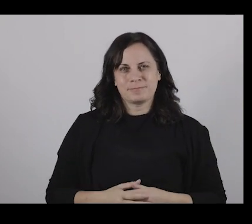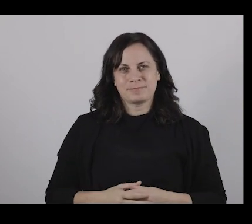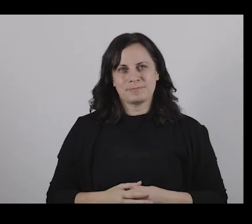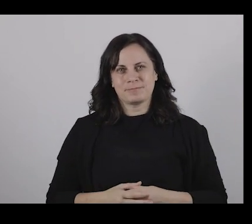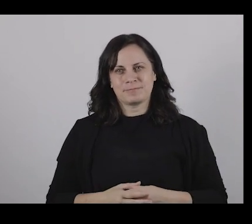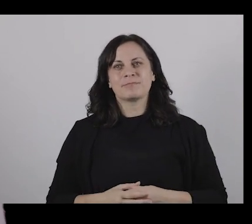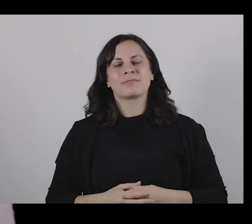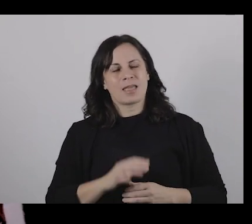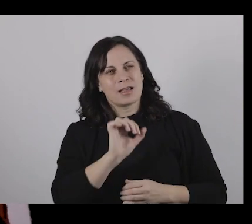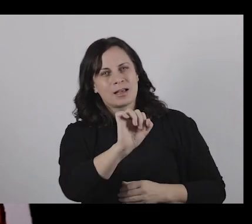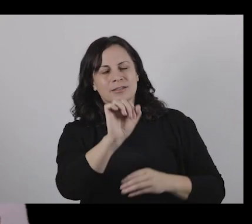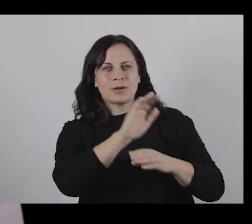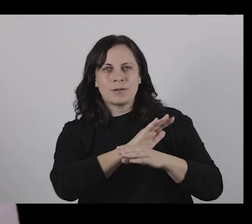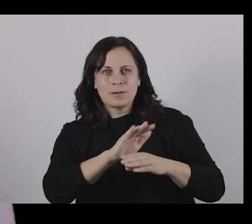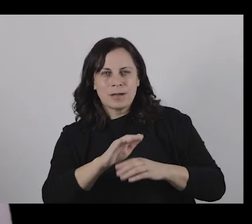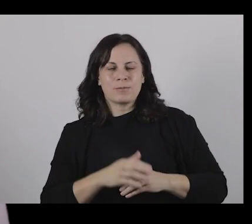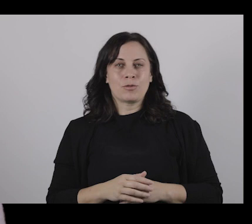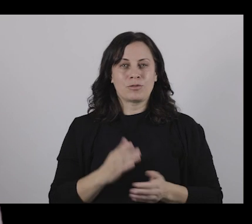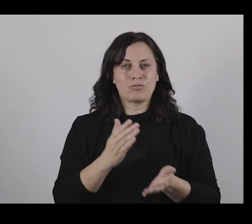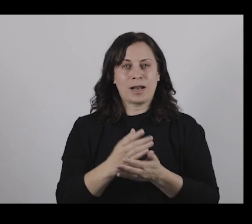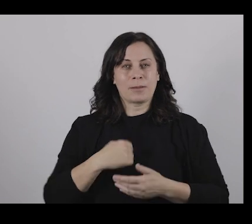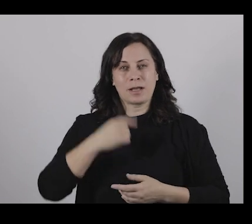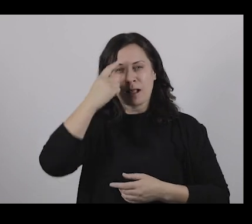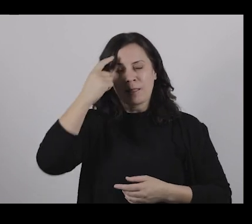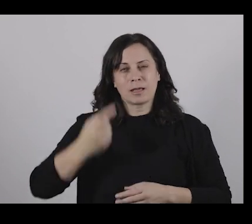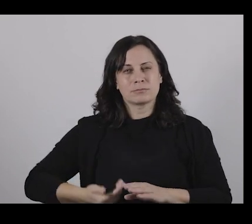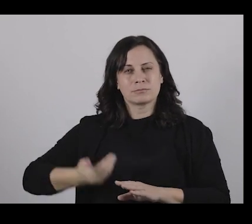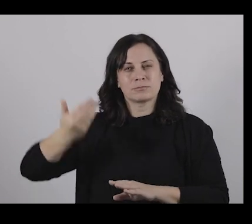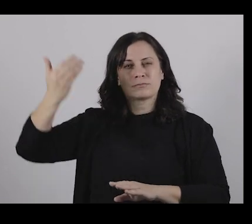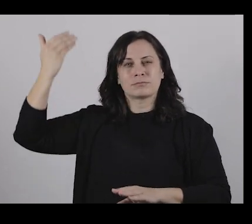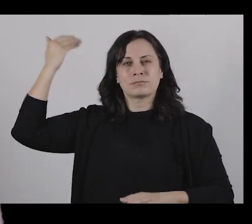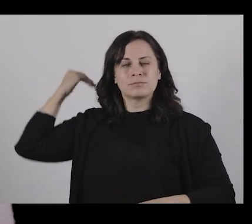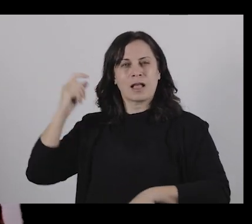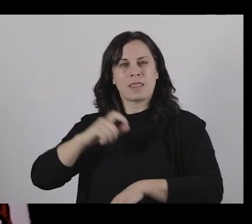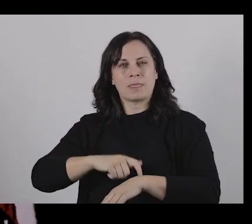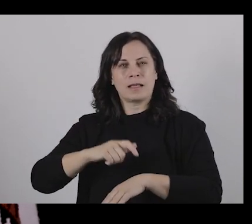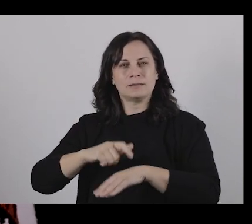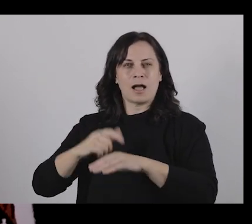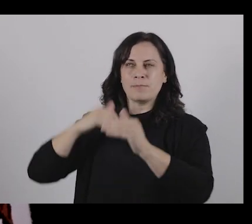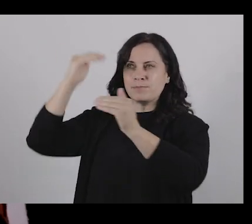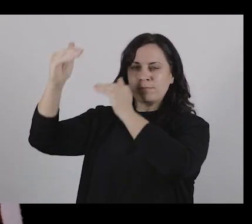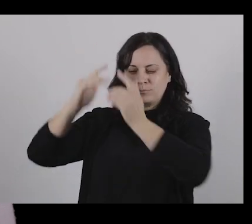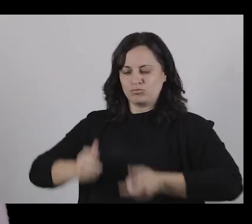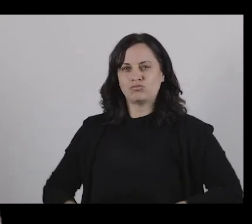I can't help but think back to my elders...